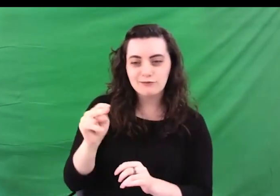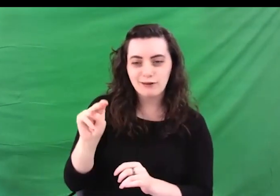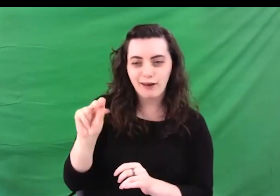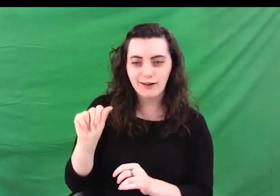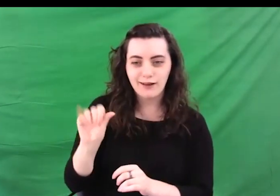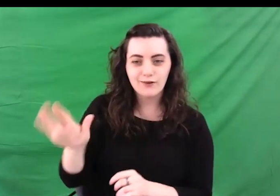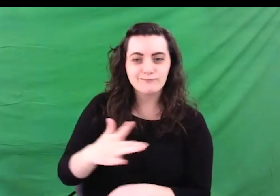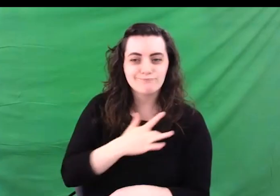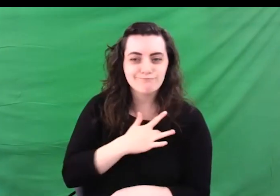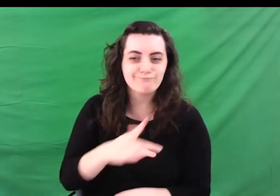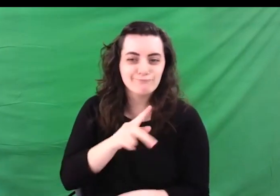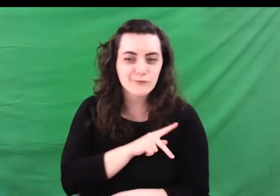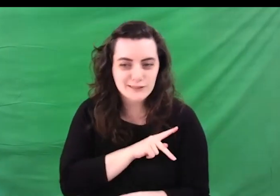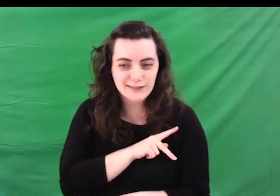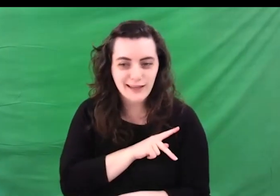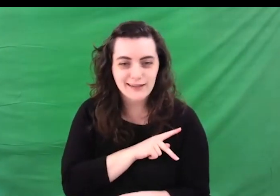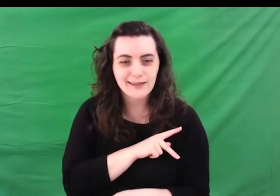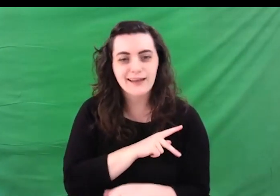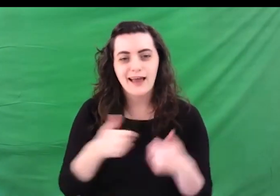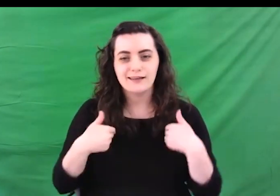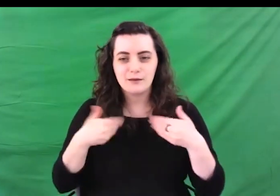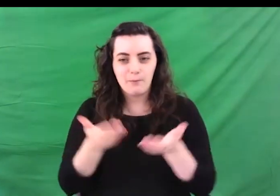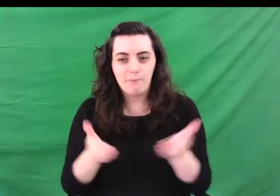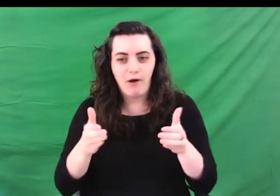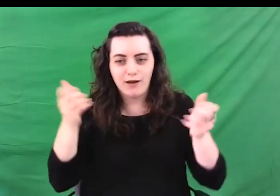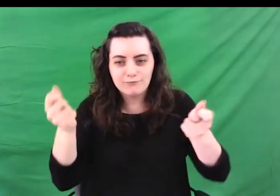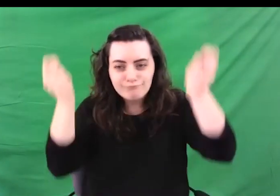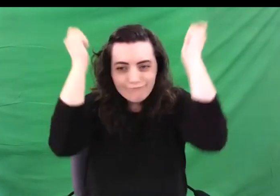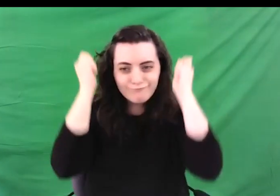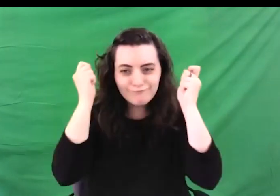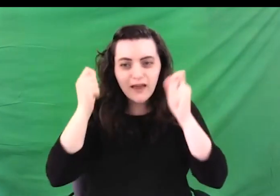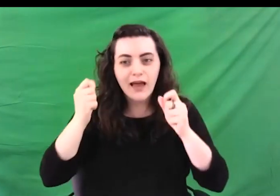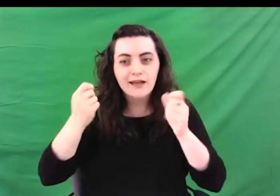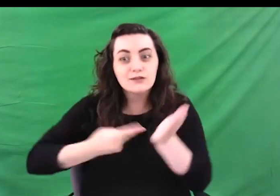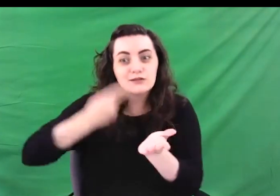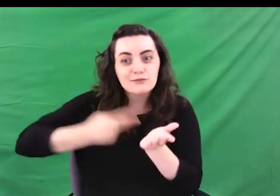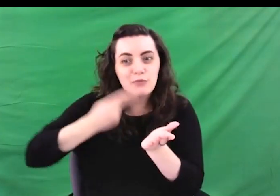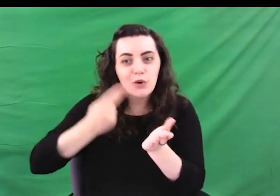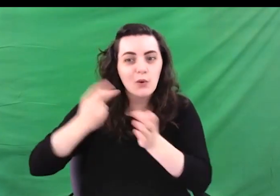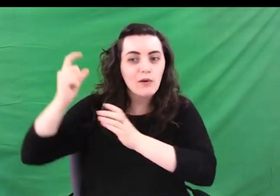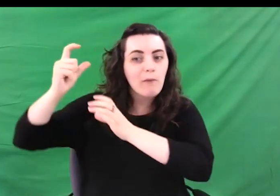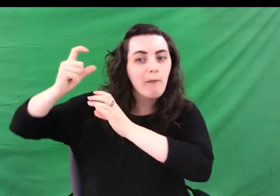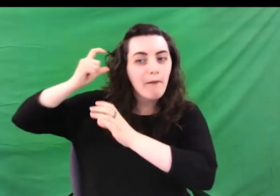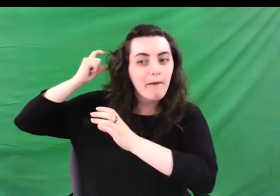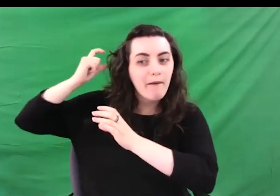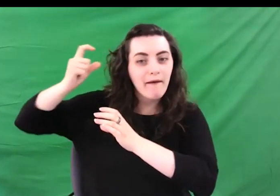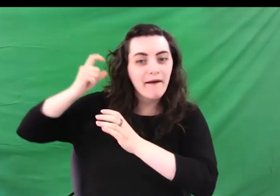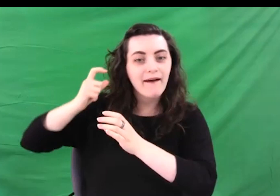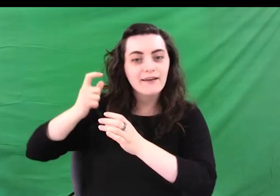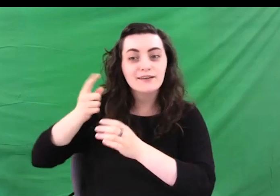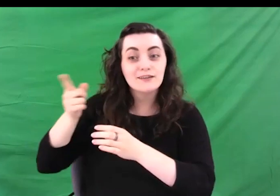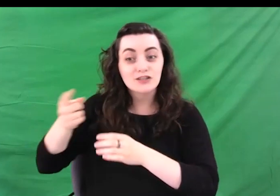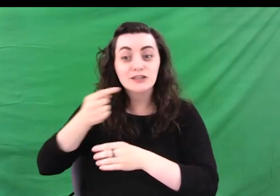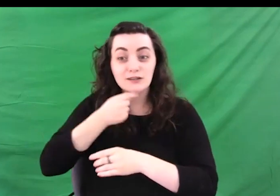She has a pot on her head and a spoon in the handle of the pot, and she told me that day she was pretending